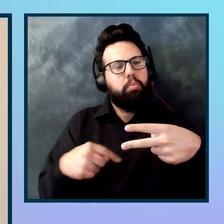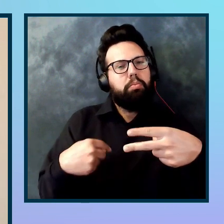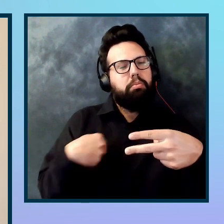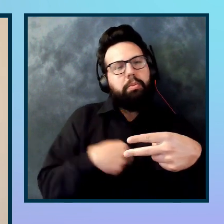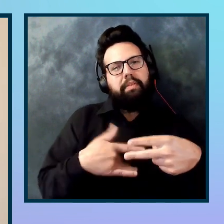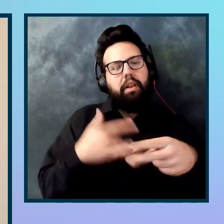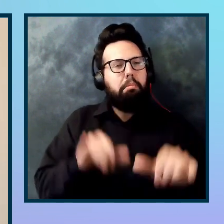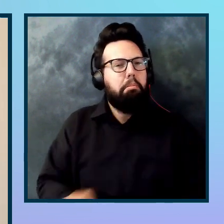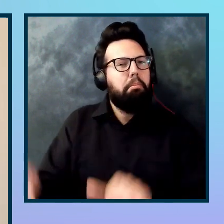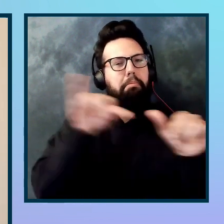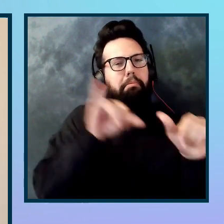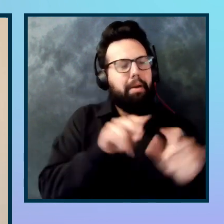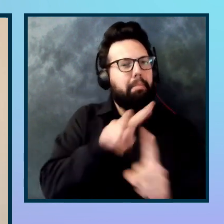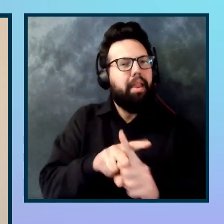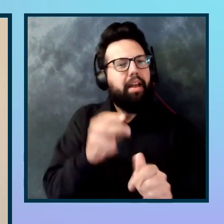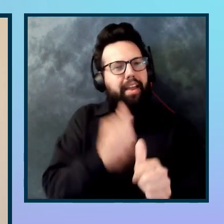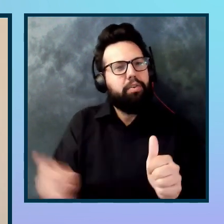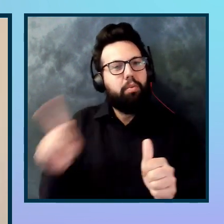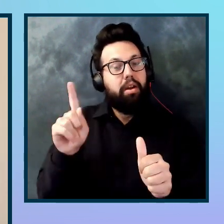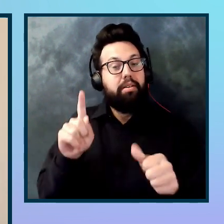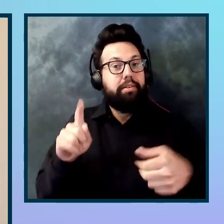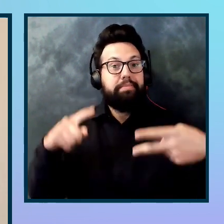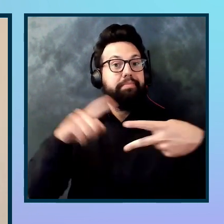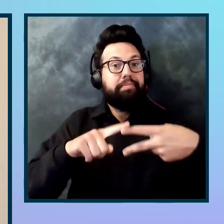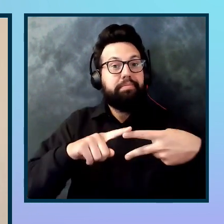Those two are gonna be one that's focused on just testing